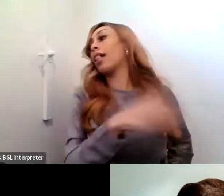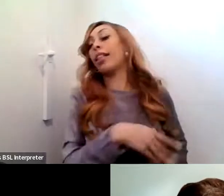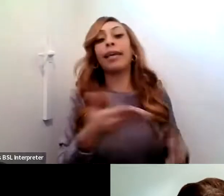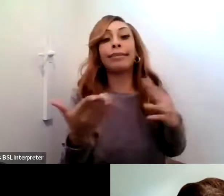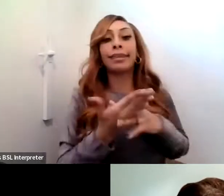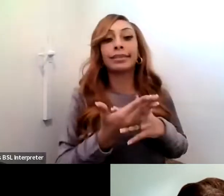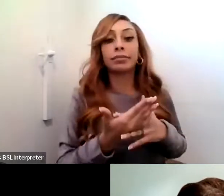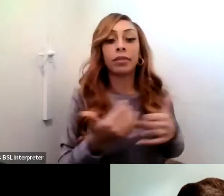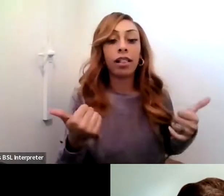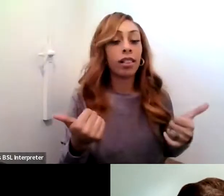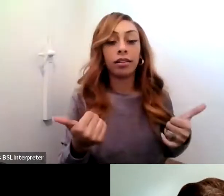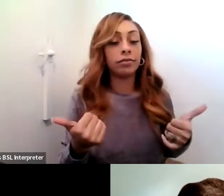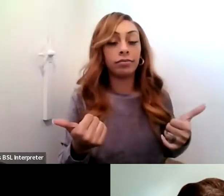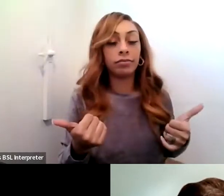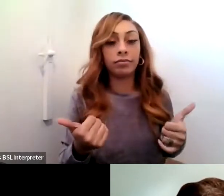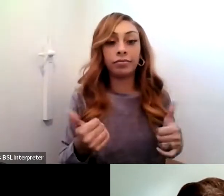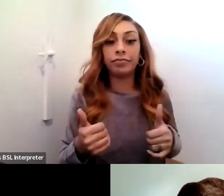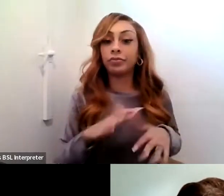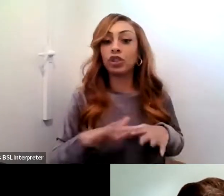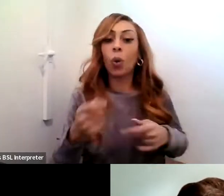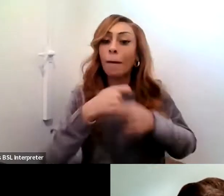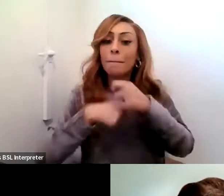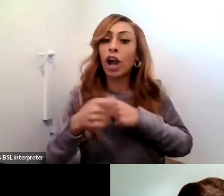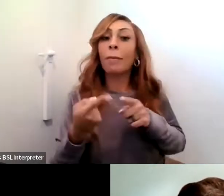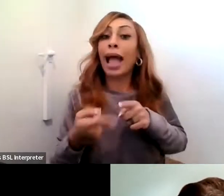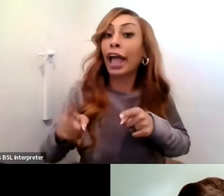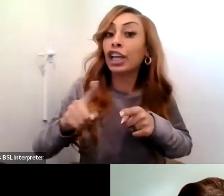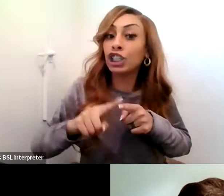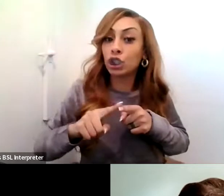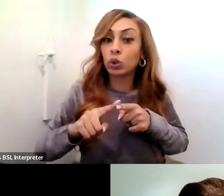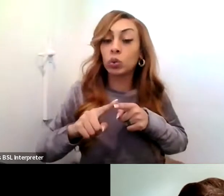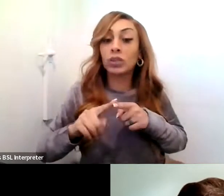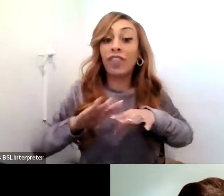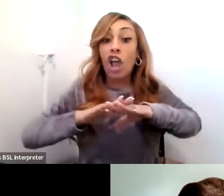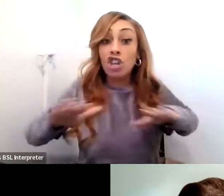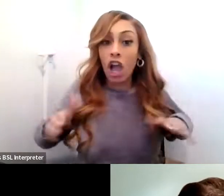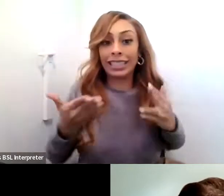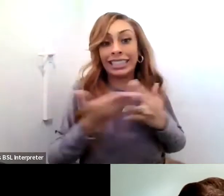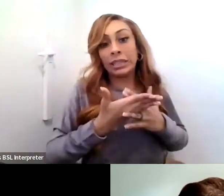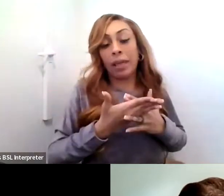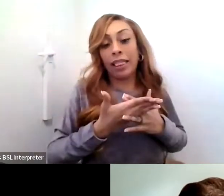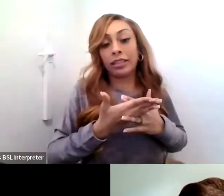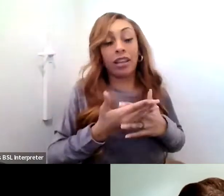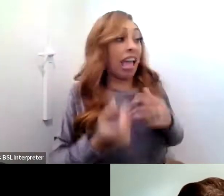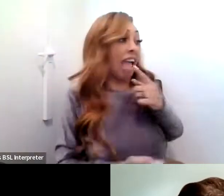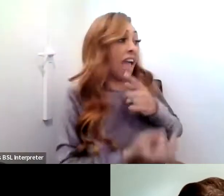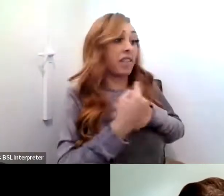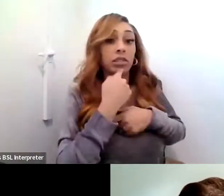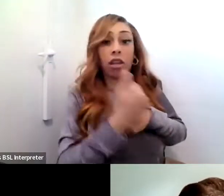And especially that it doesn't become an excuse for inaccessibility with events saying, well, we've booked a theatre